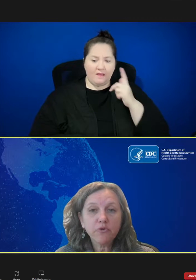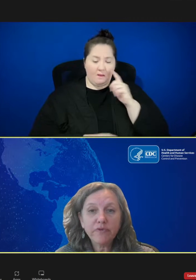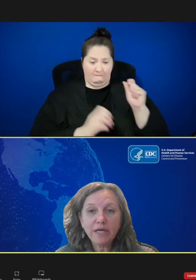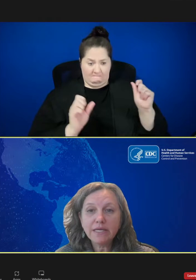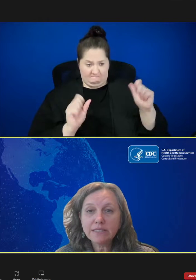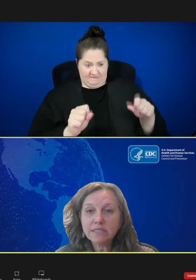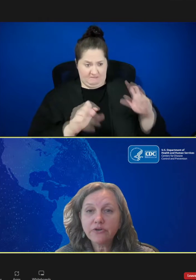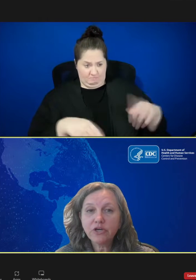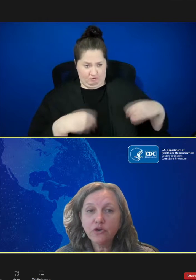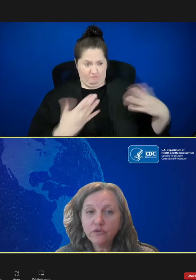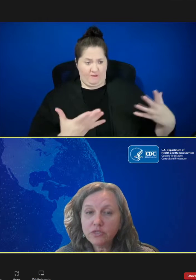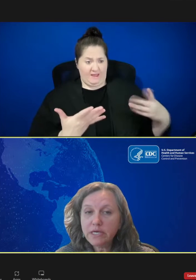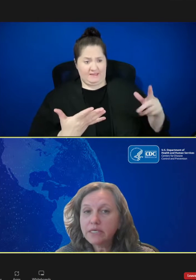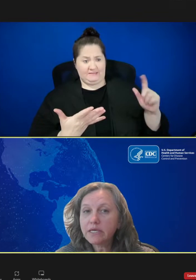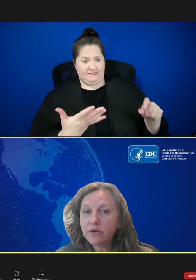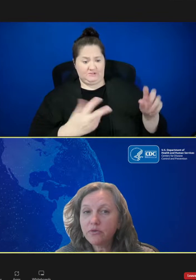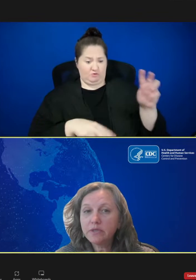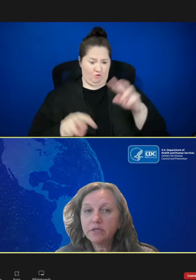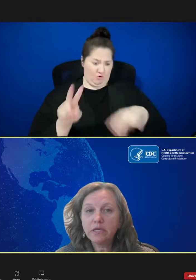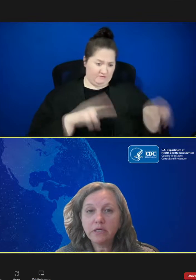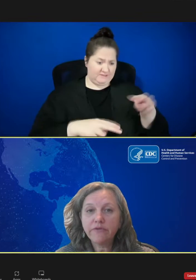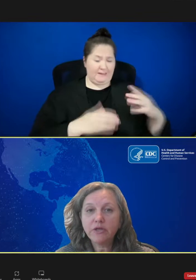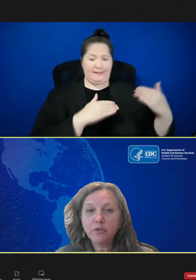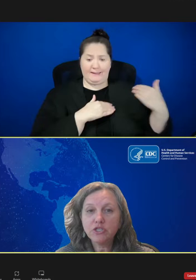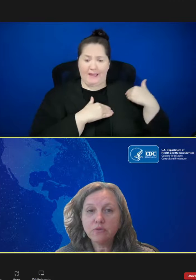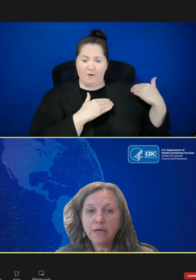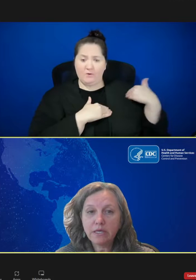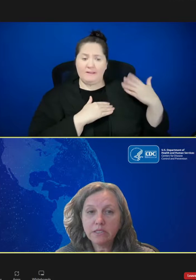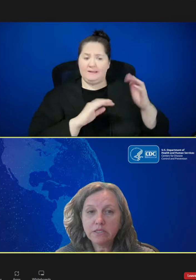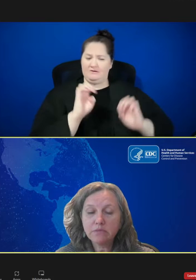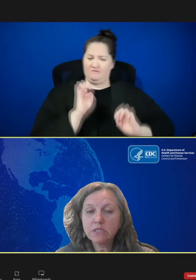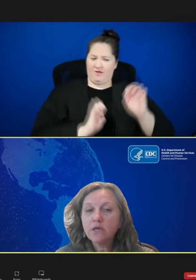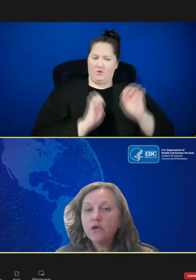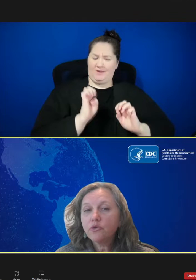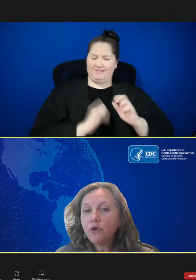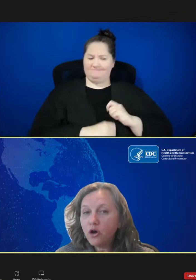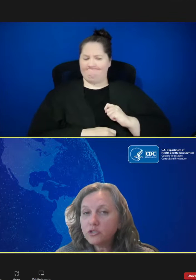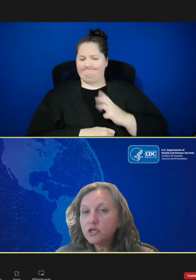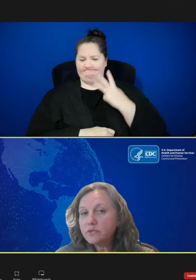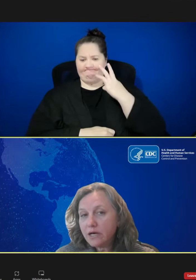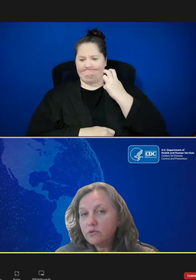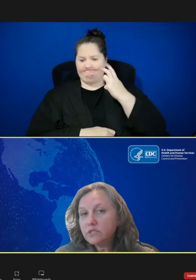provide necessary oversight, accountability, and evaluation mechanisms. There were also doubts